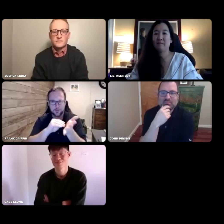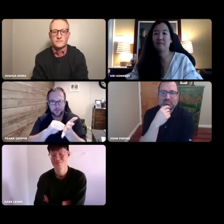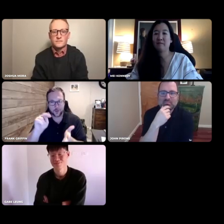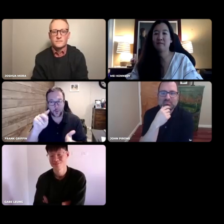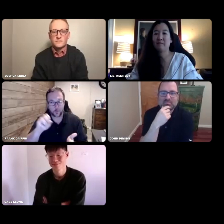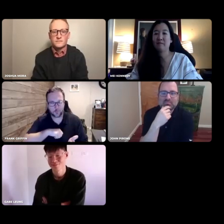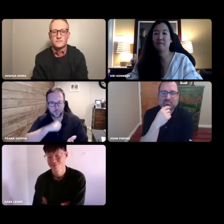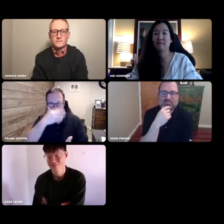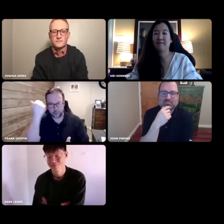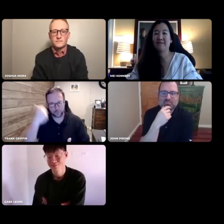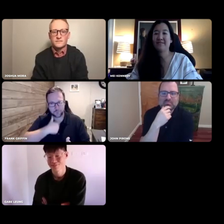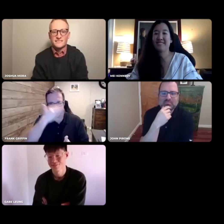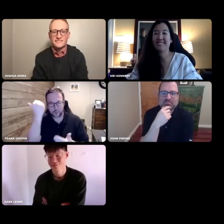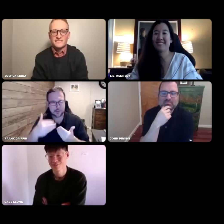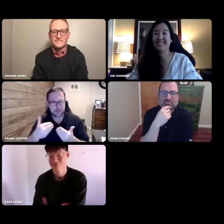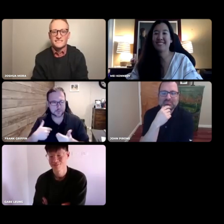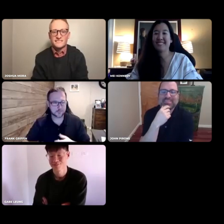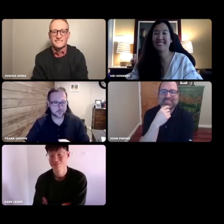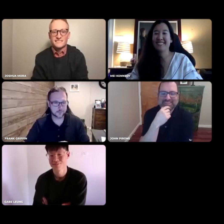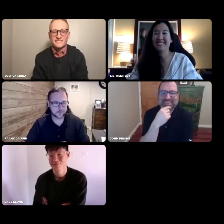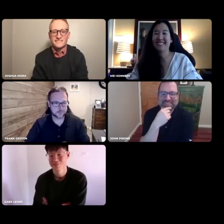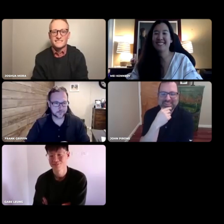Let me check my notes here.